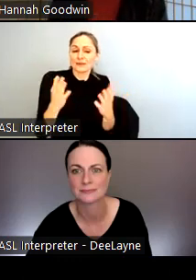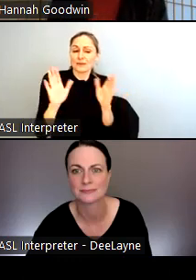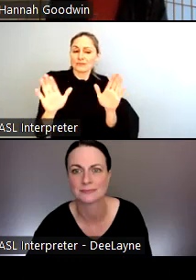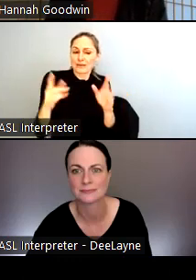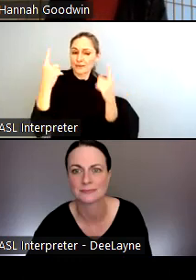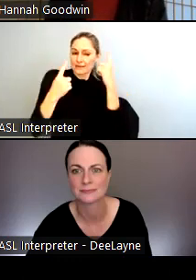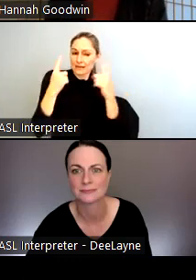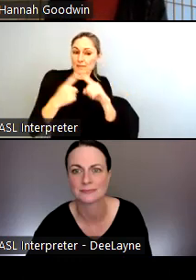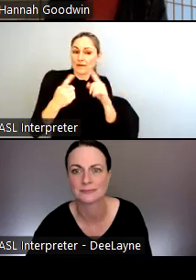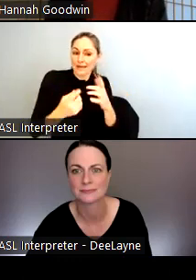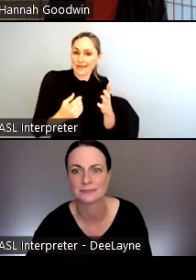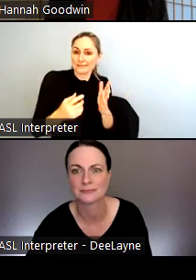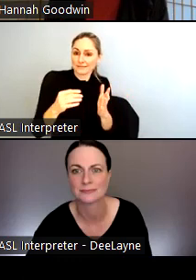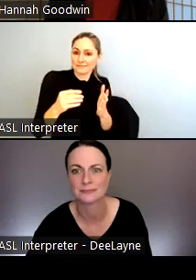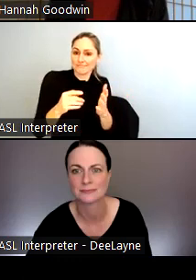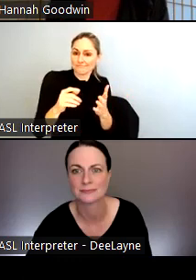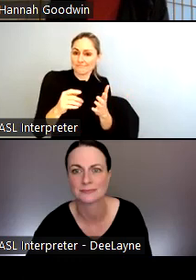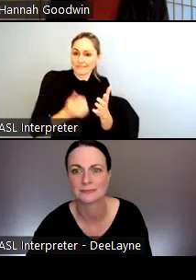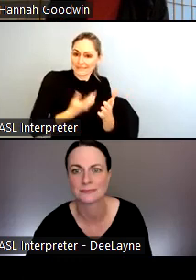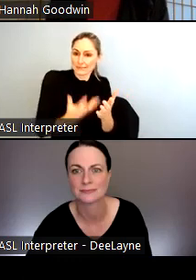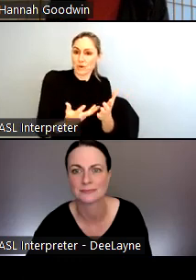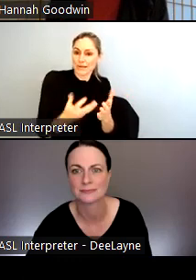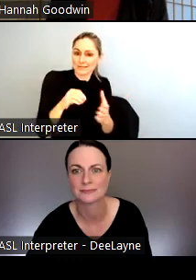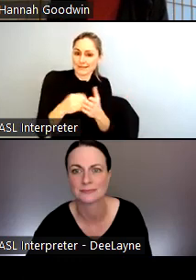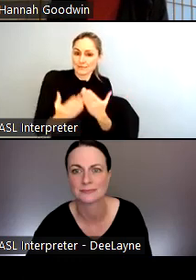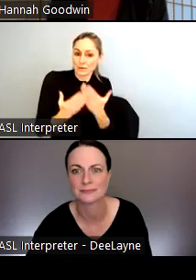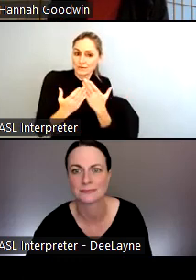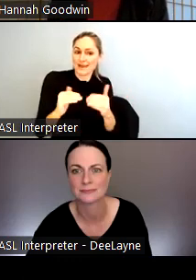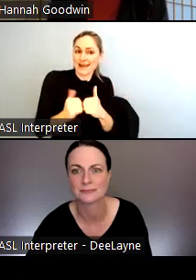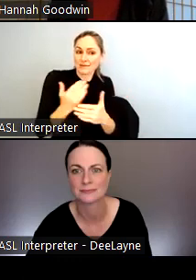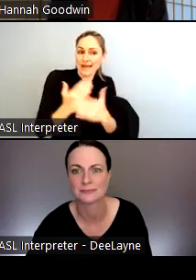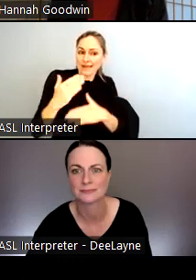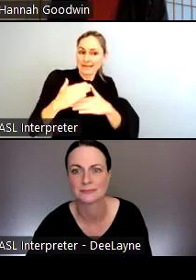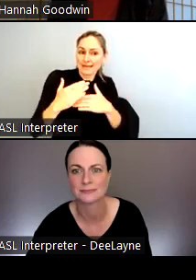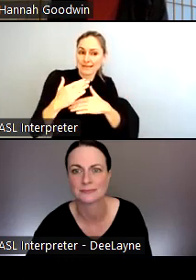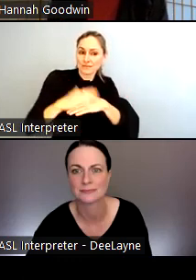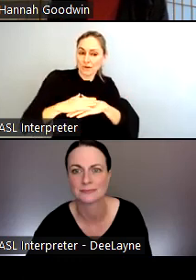in your proposal how the hands on component will work in the session space.